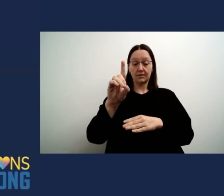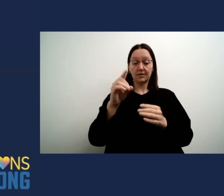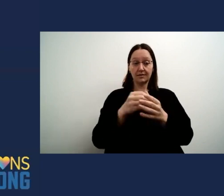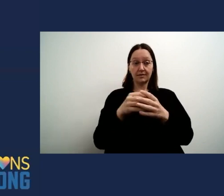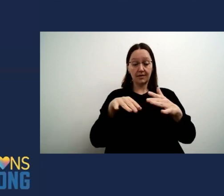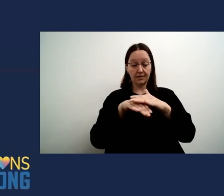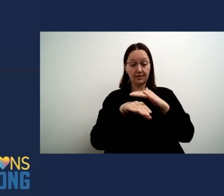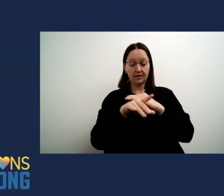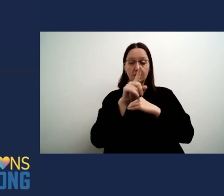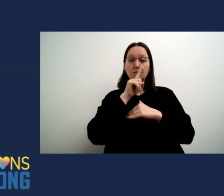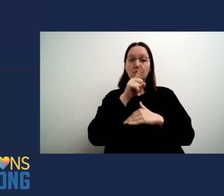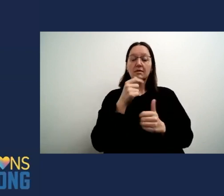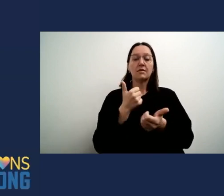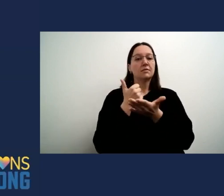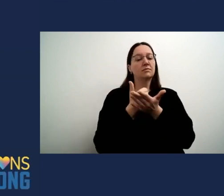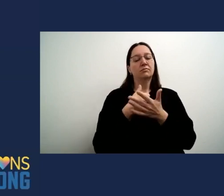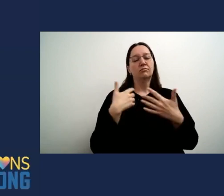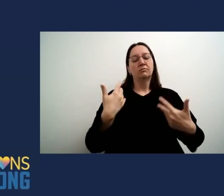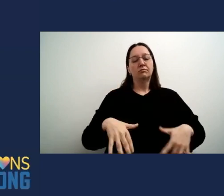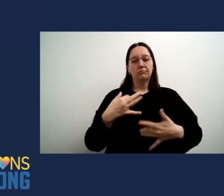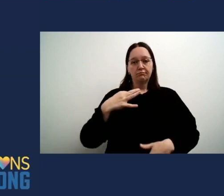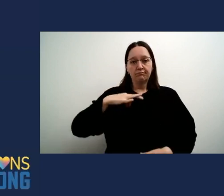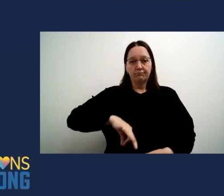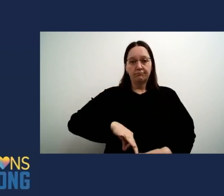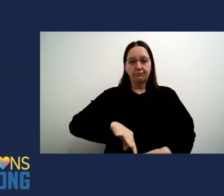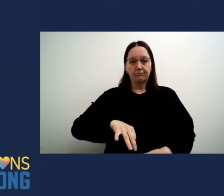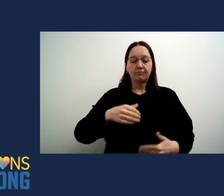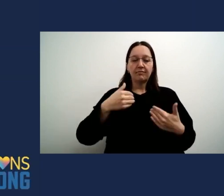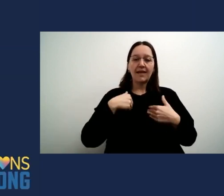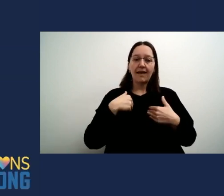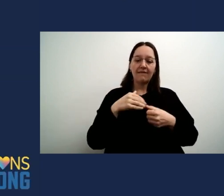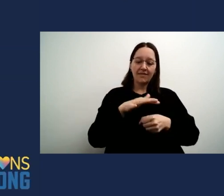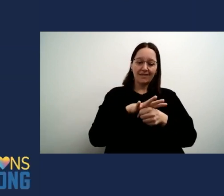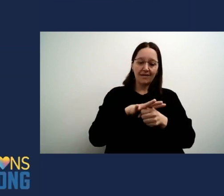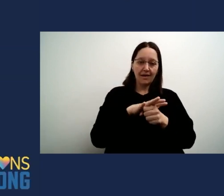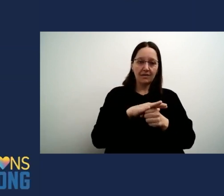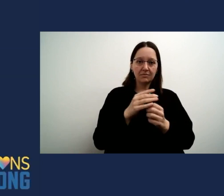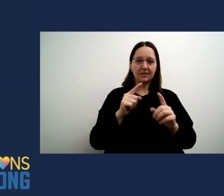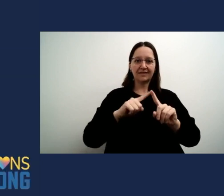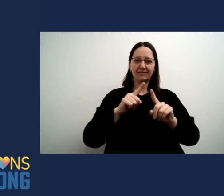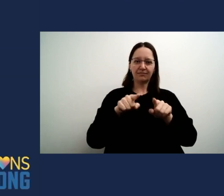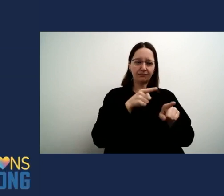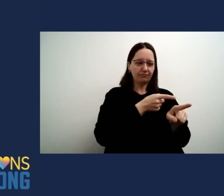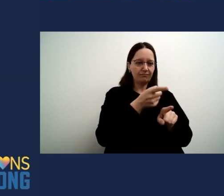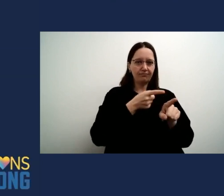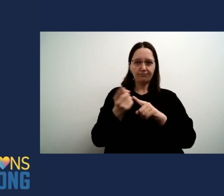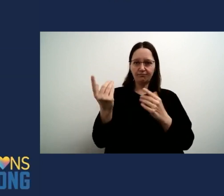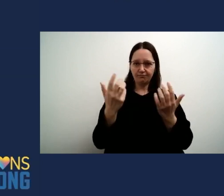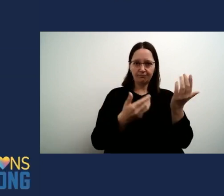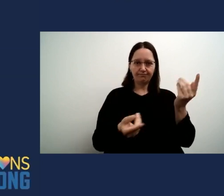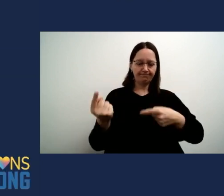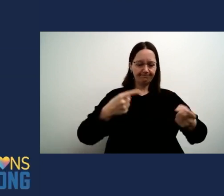the Zoom screen and click on the "interpretation" Icon. It's a world. And select English as